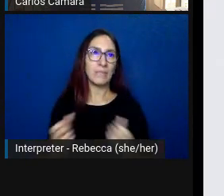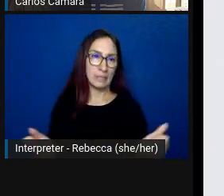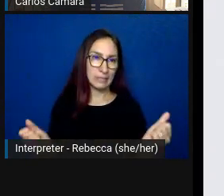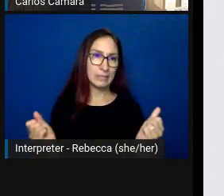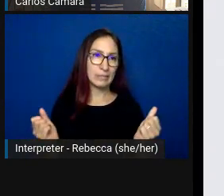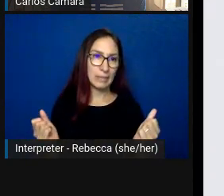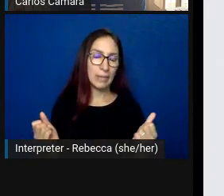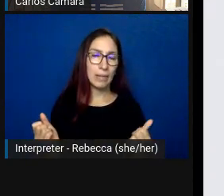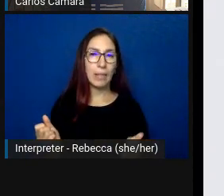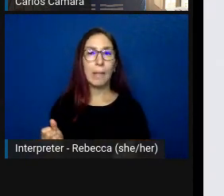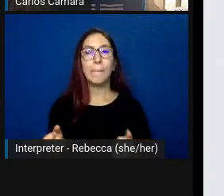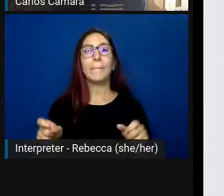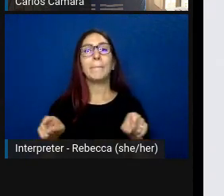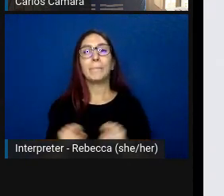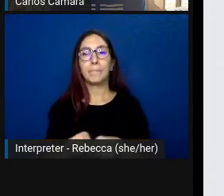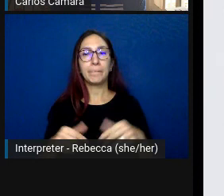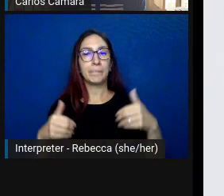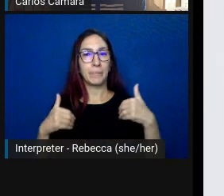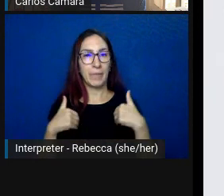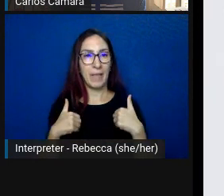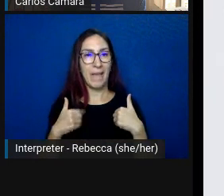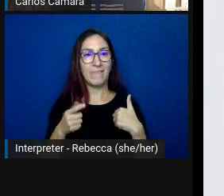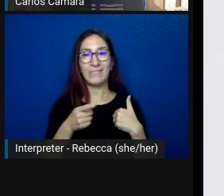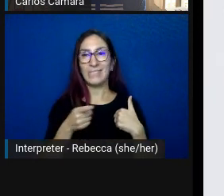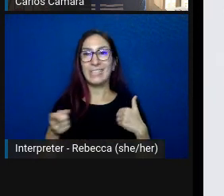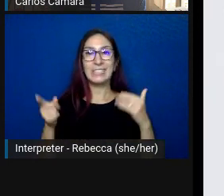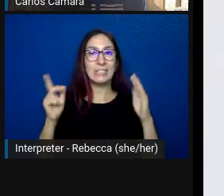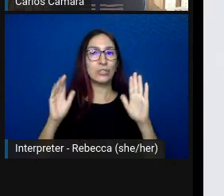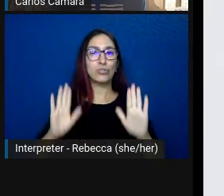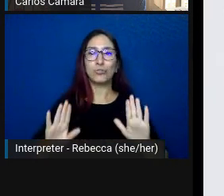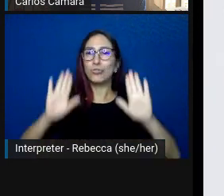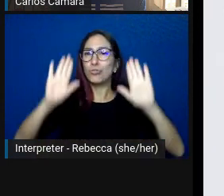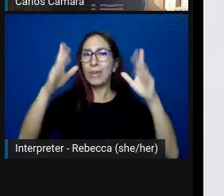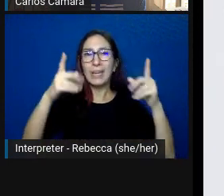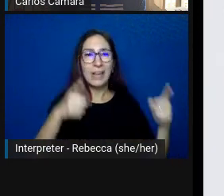Also, you have these great events, like the Contributors Day,